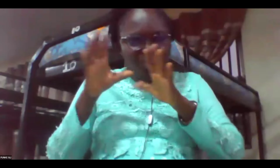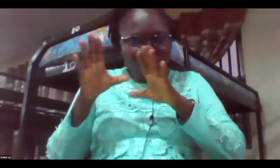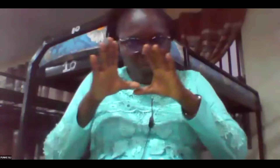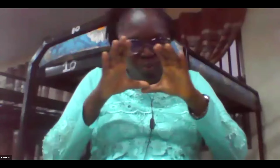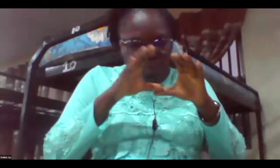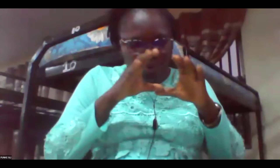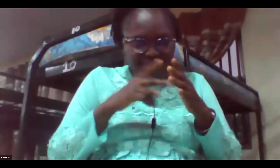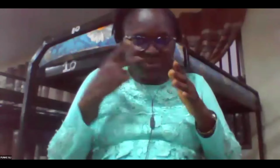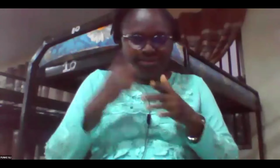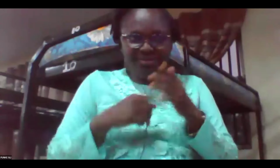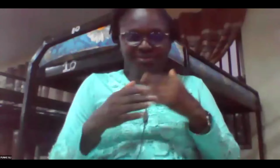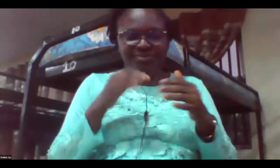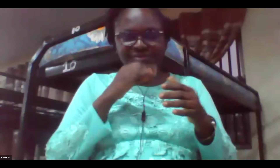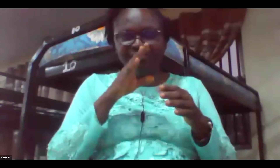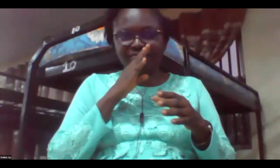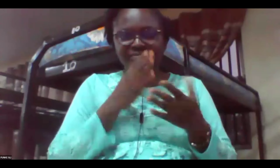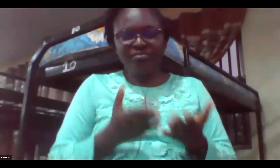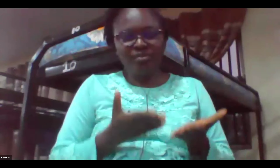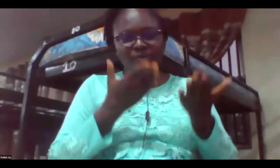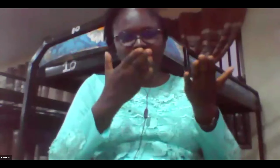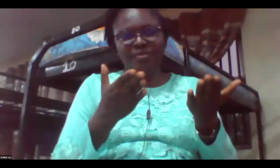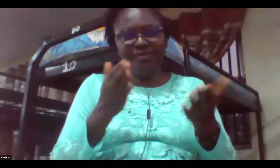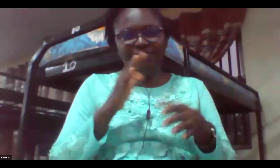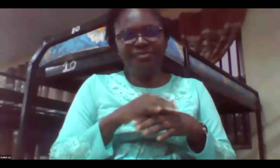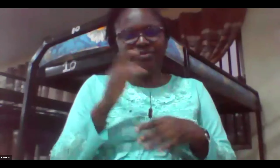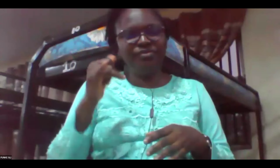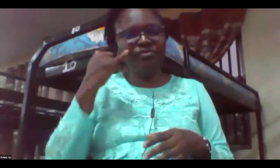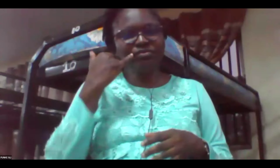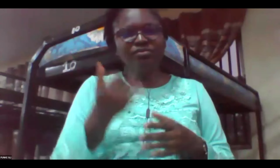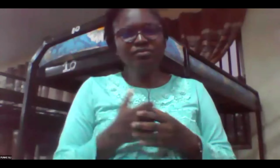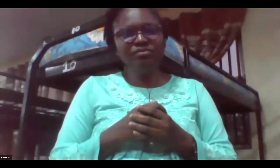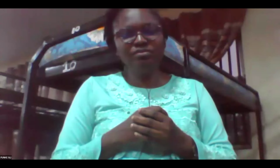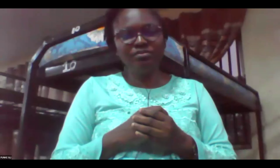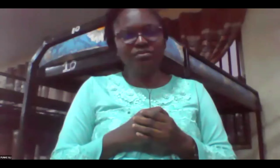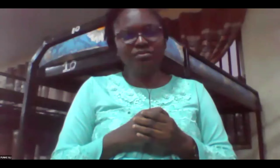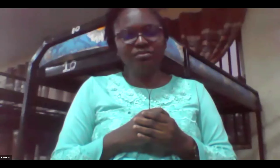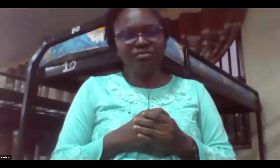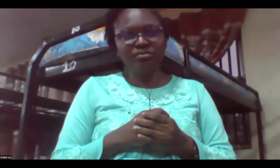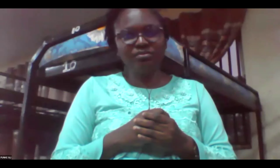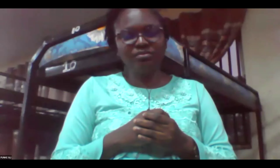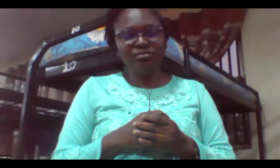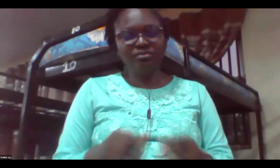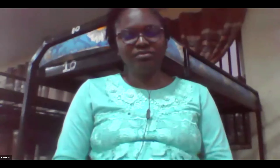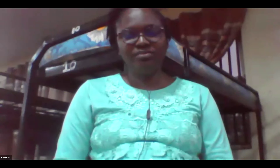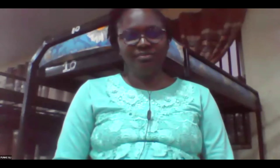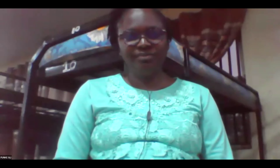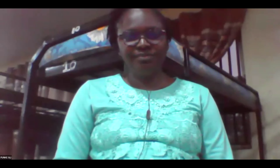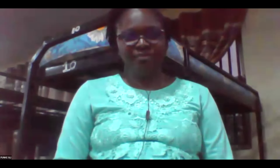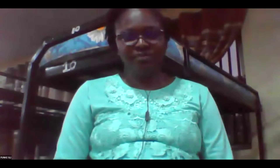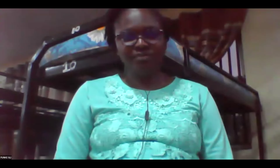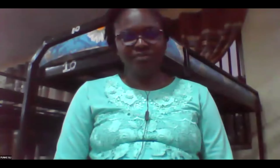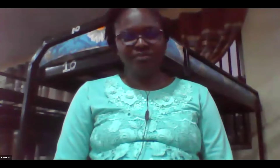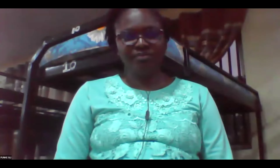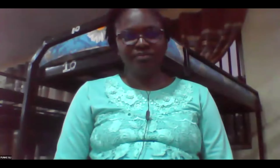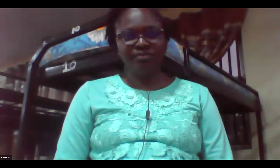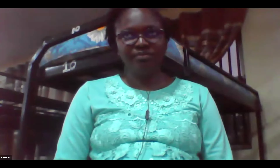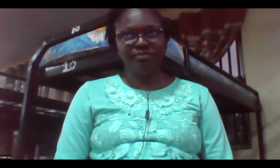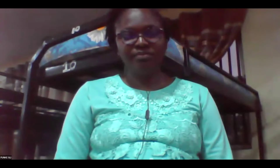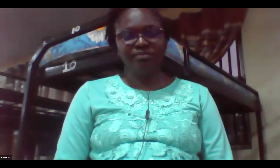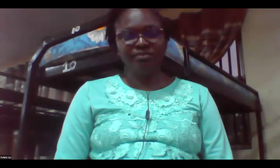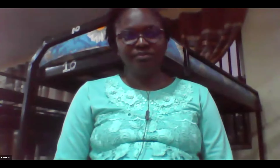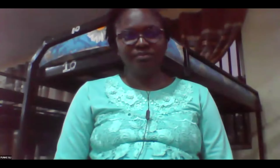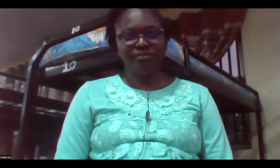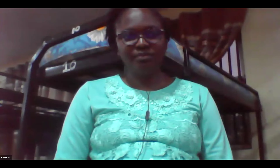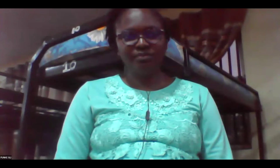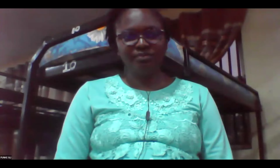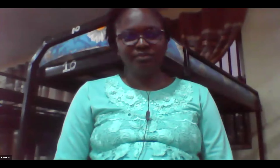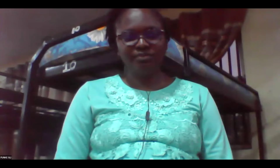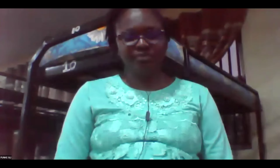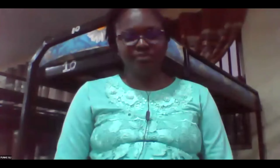to see whatever thing that is being presented on your phone. Okay? So I'm going to go to Bashira Balogun, please. Your hand was raising, or did you drop it down?